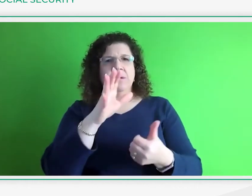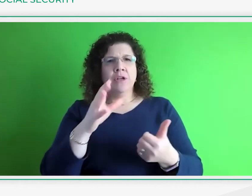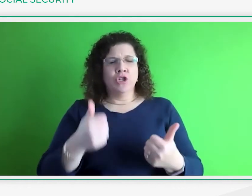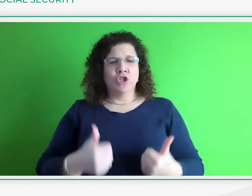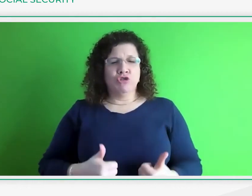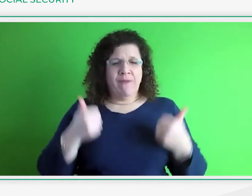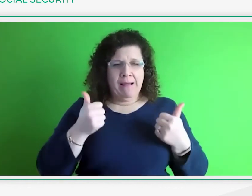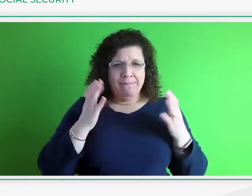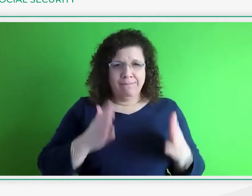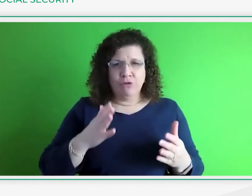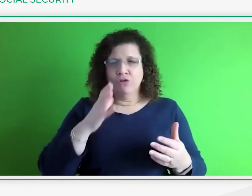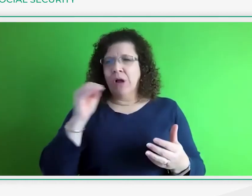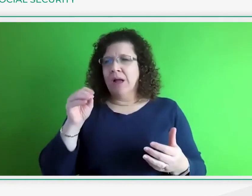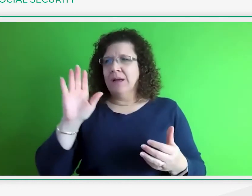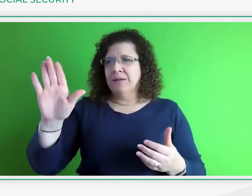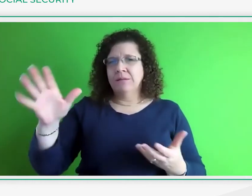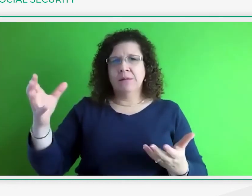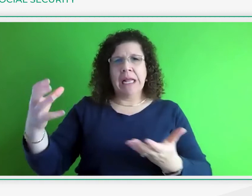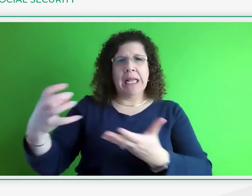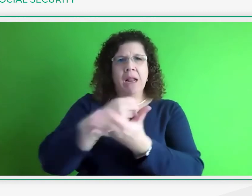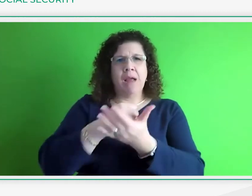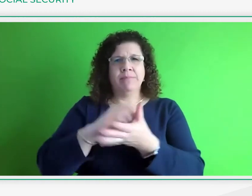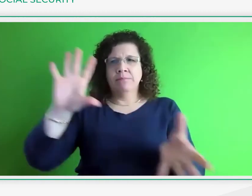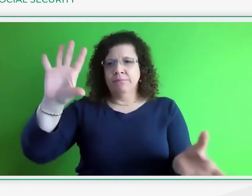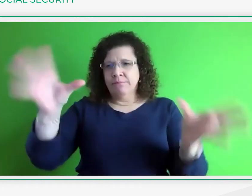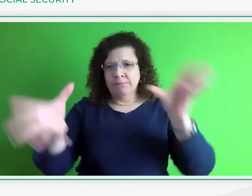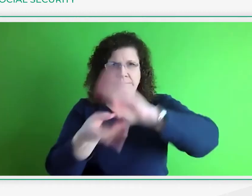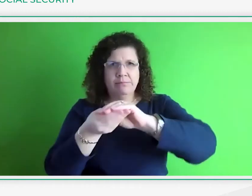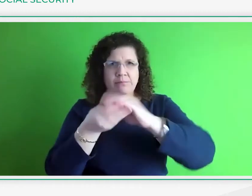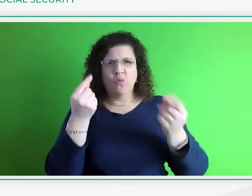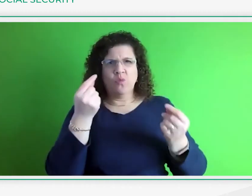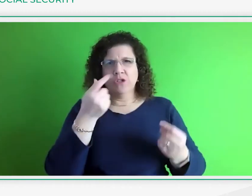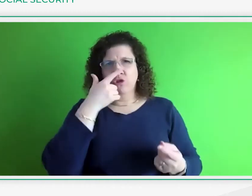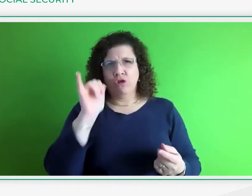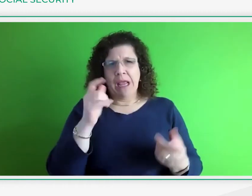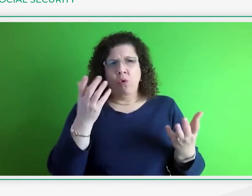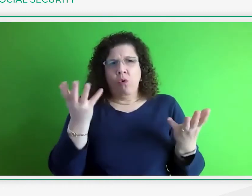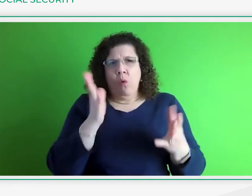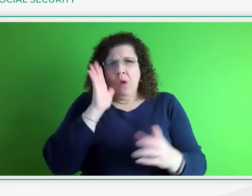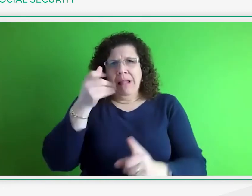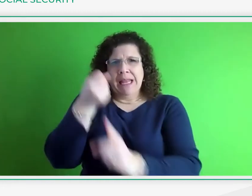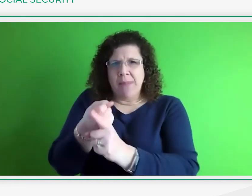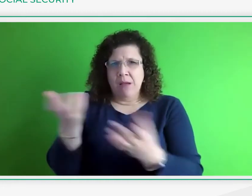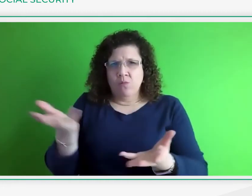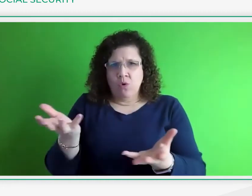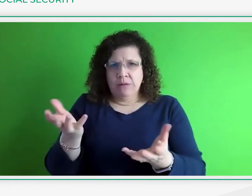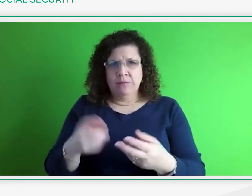There’s survivor benefits and the income total.